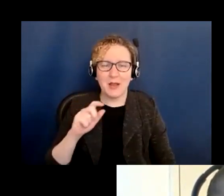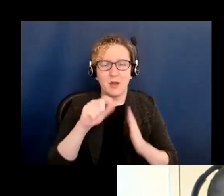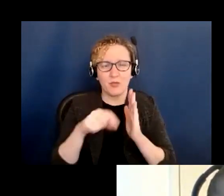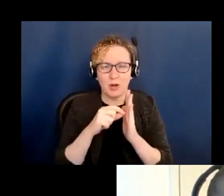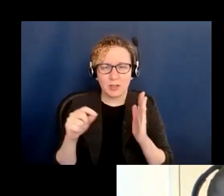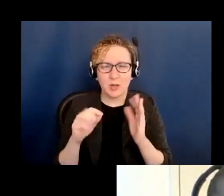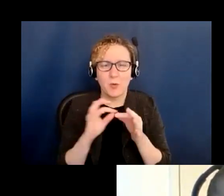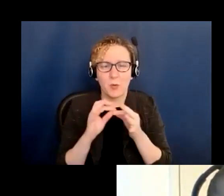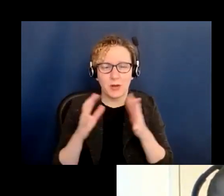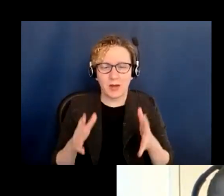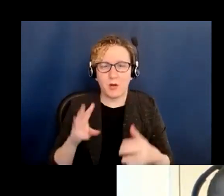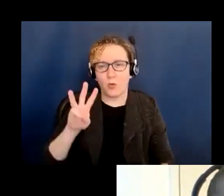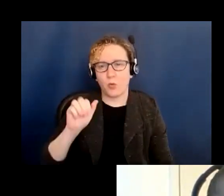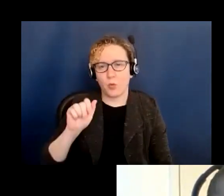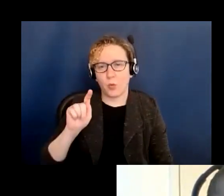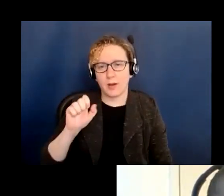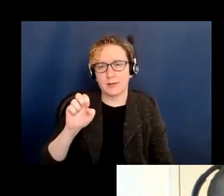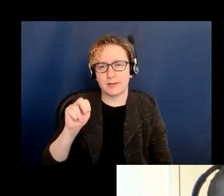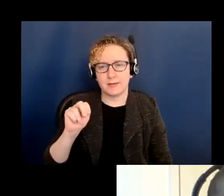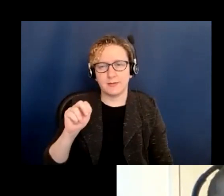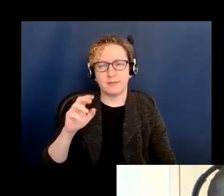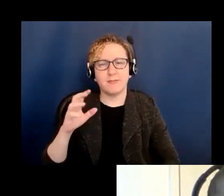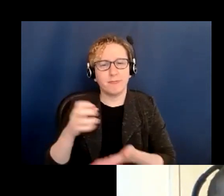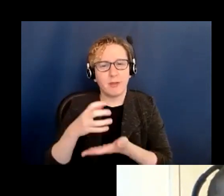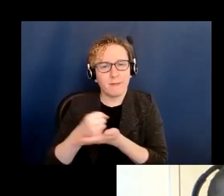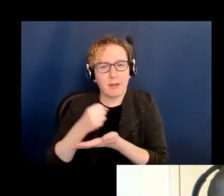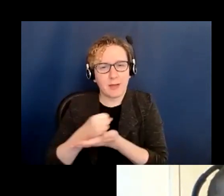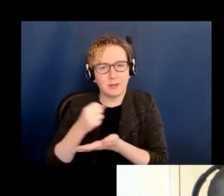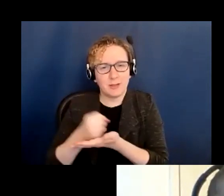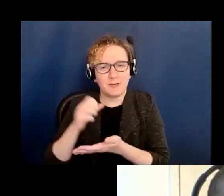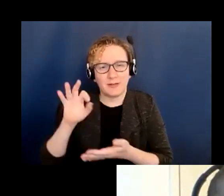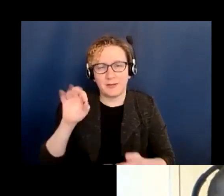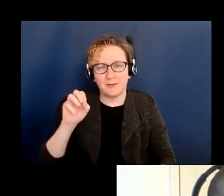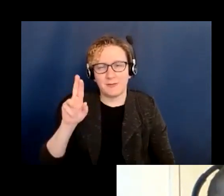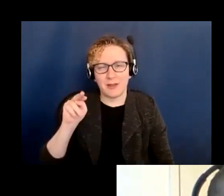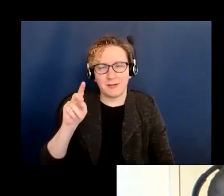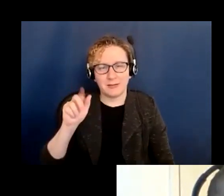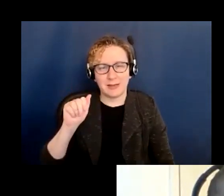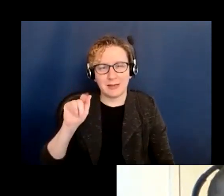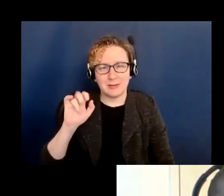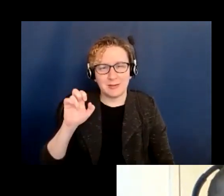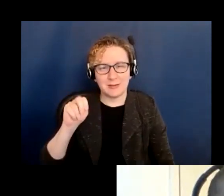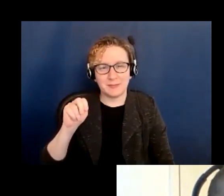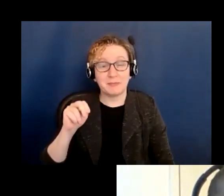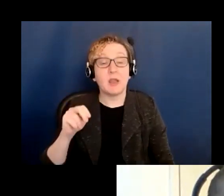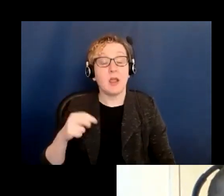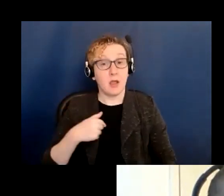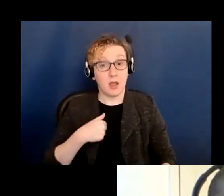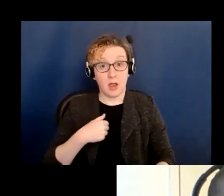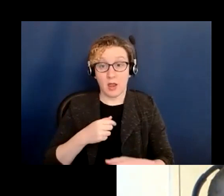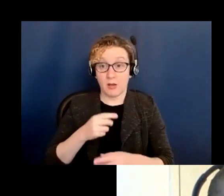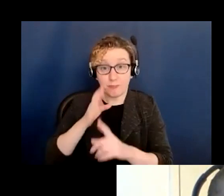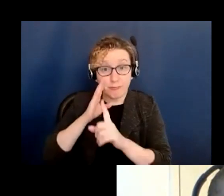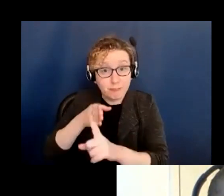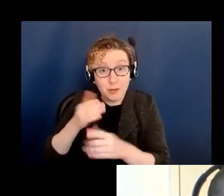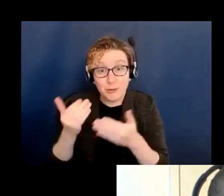I work on new initiatives, but I get to work on a lot of our diversity and inclusion work